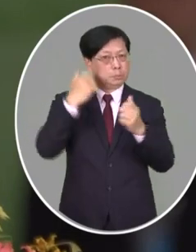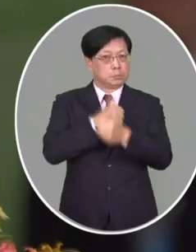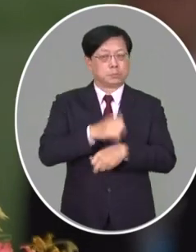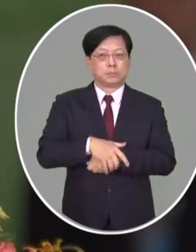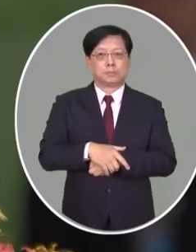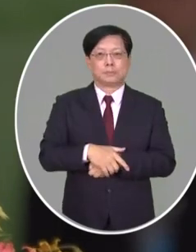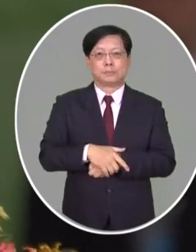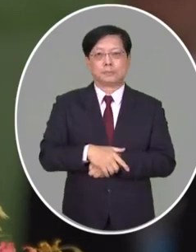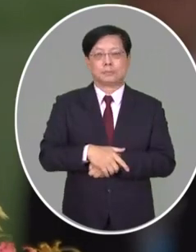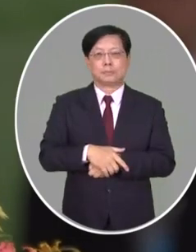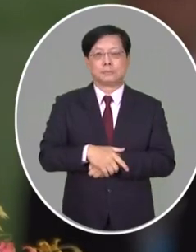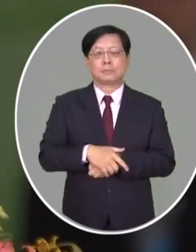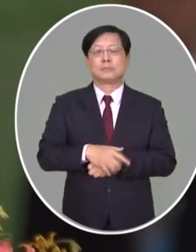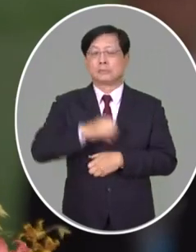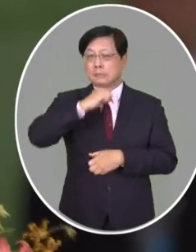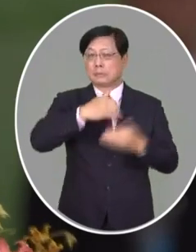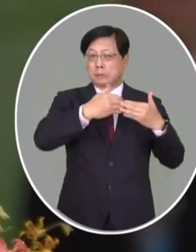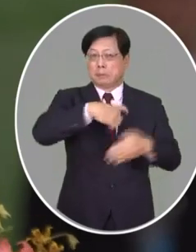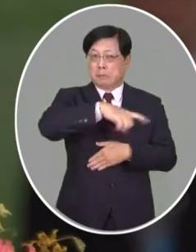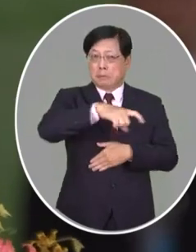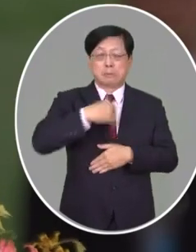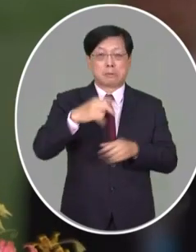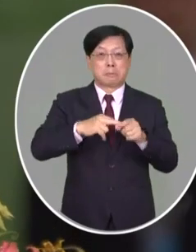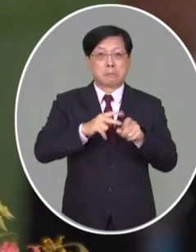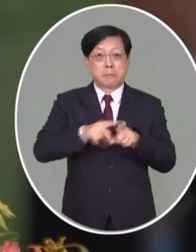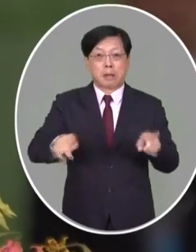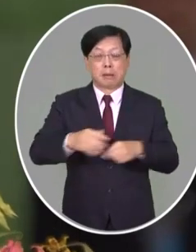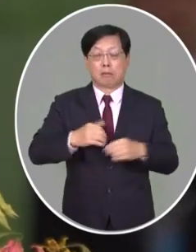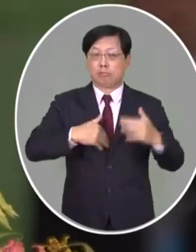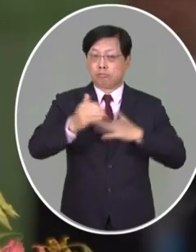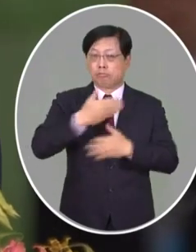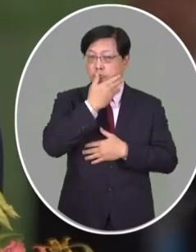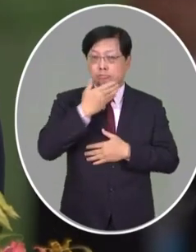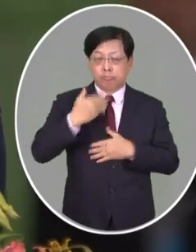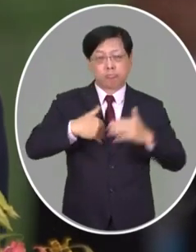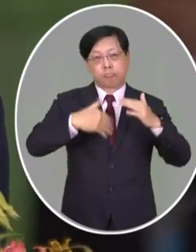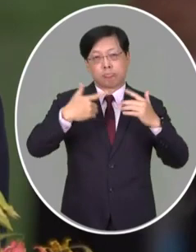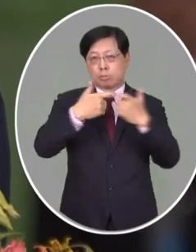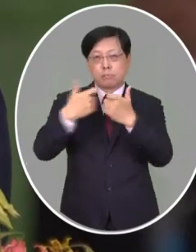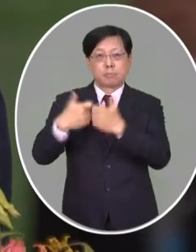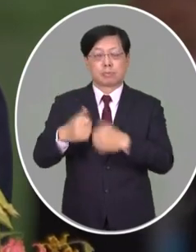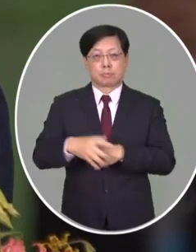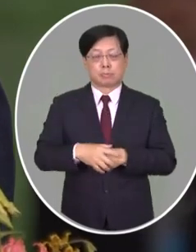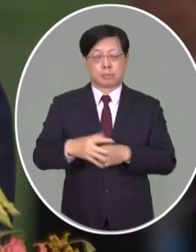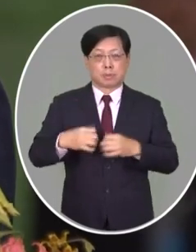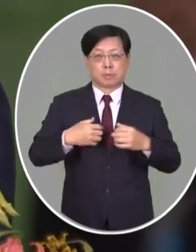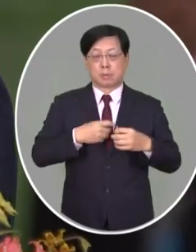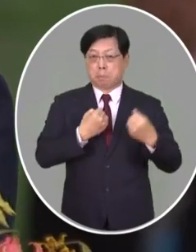, then peace, mutual benefit, coexistence and common prosperity